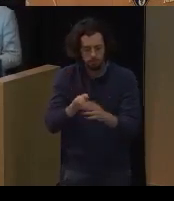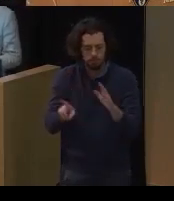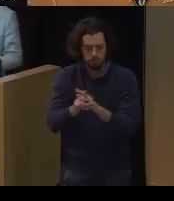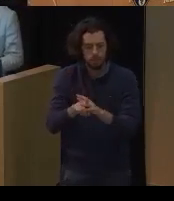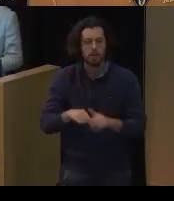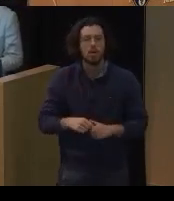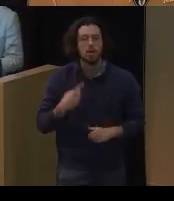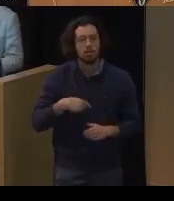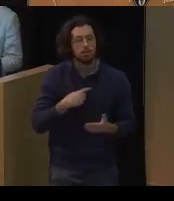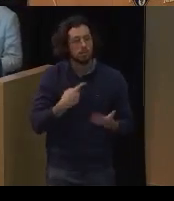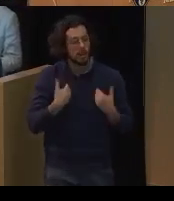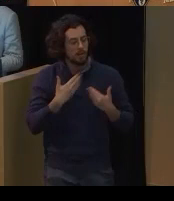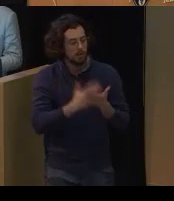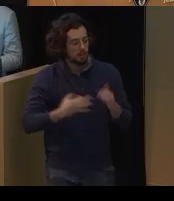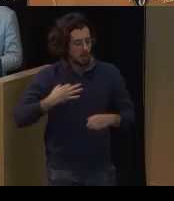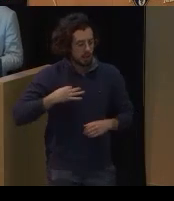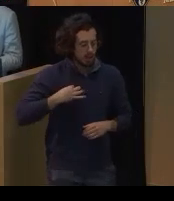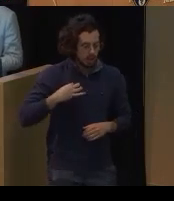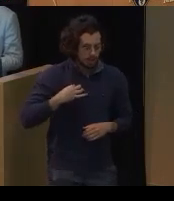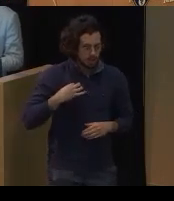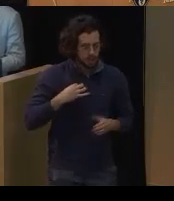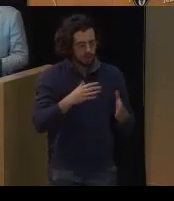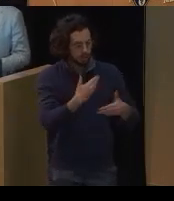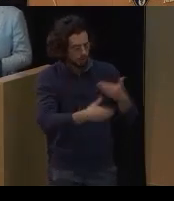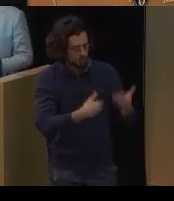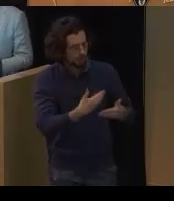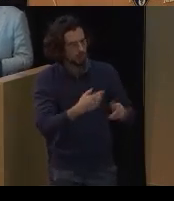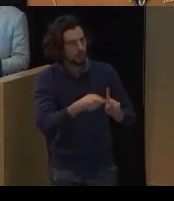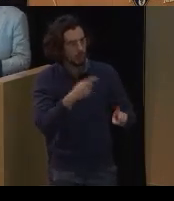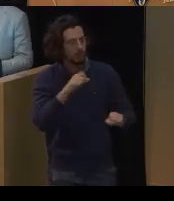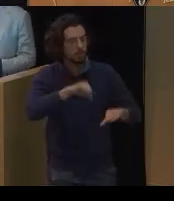that are suggested by the affect of science literature to play an important role in how